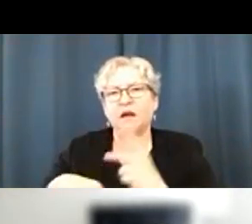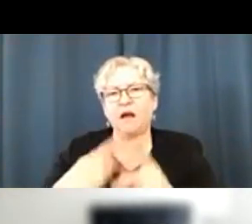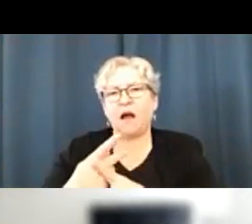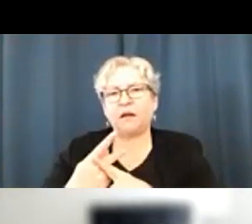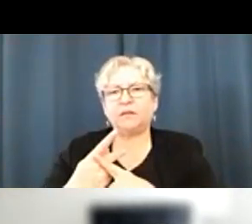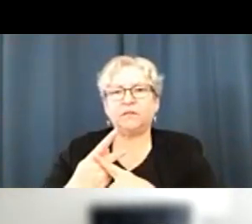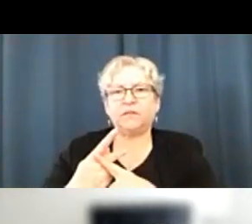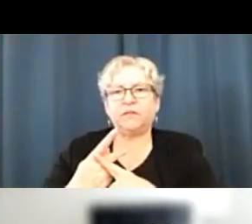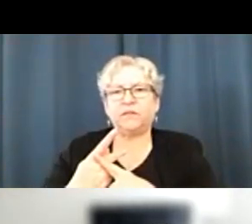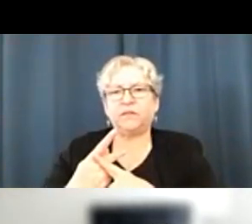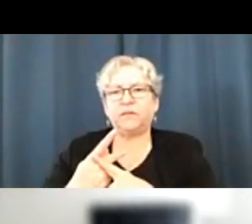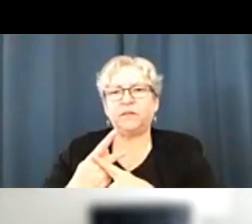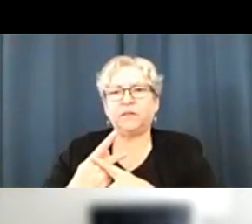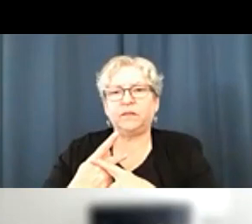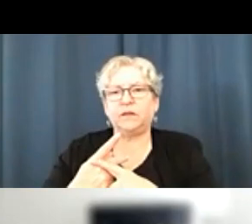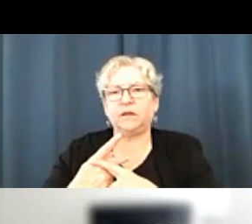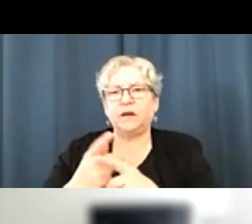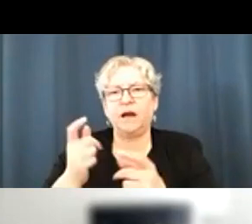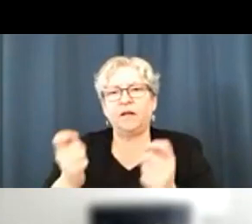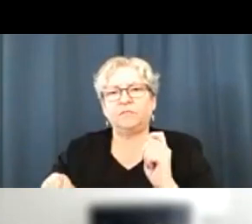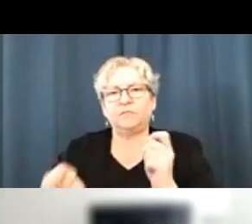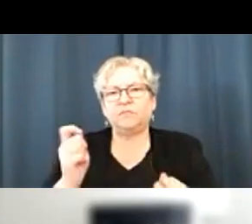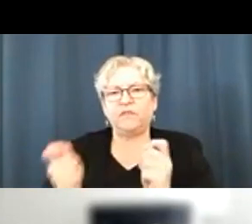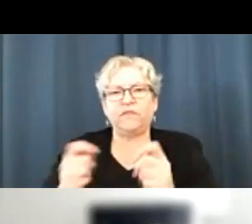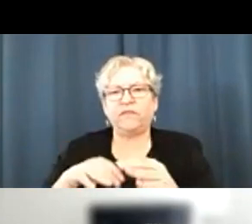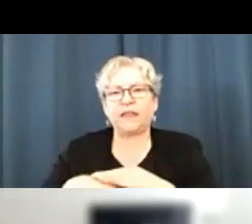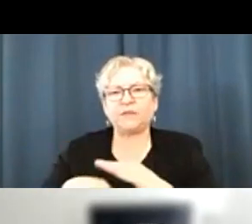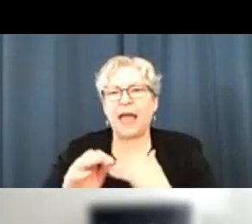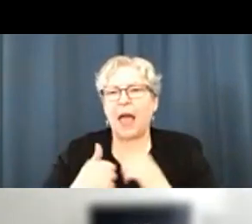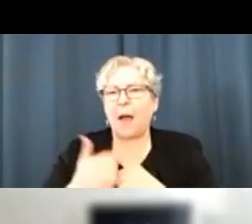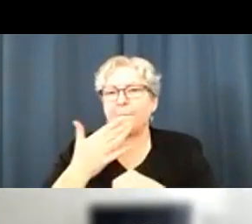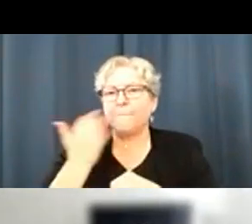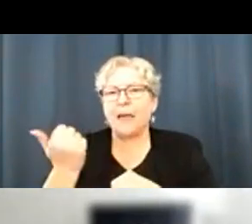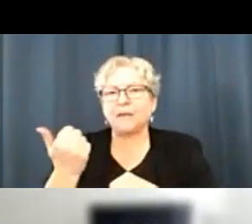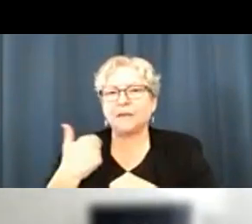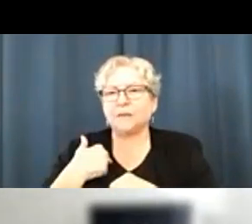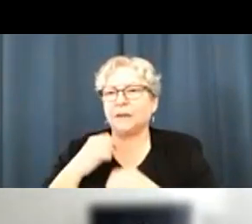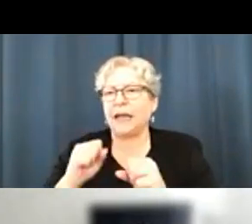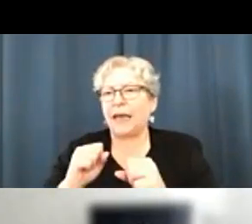Any guidance on how we can best plan?" And that's how the question was started, I am thinking budgets.